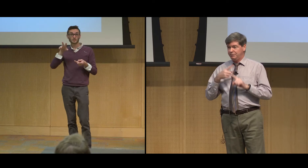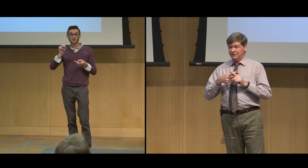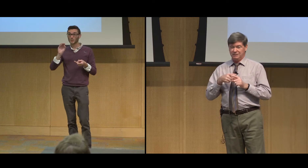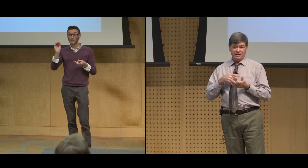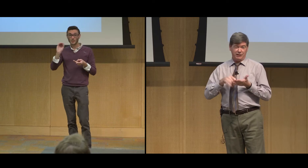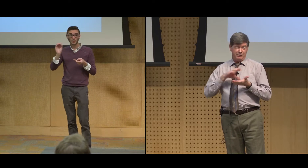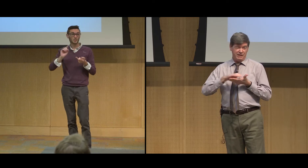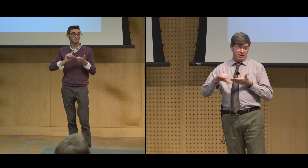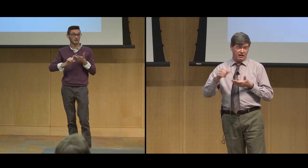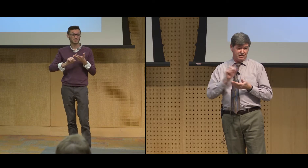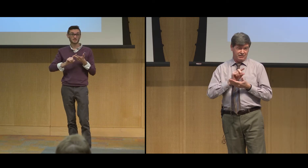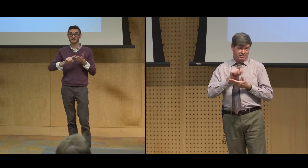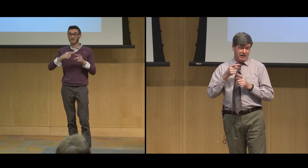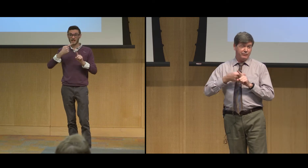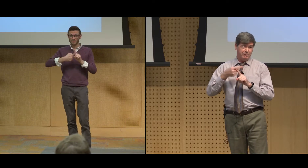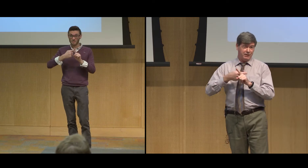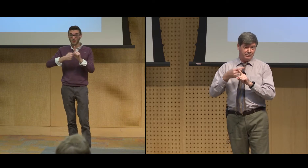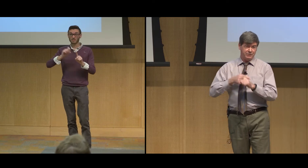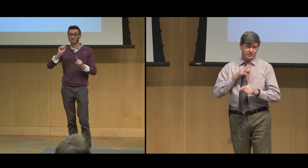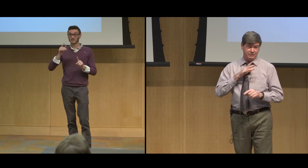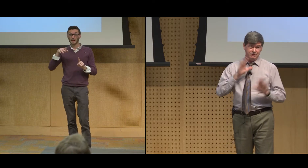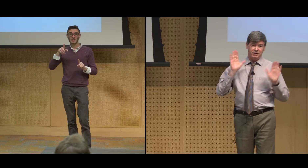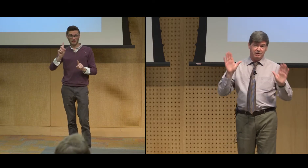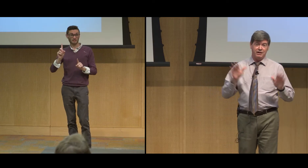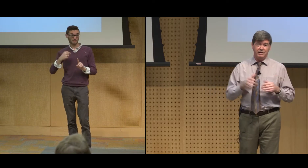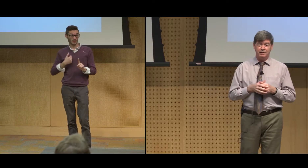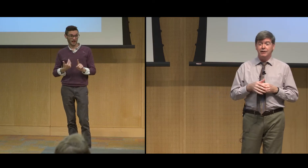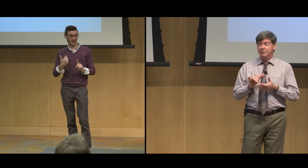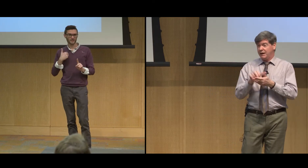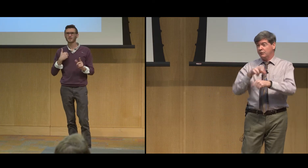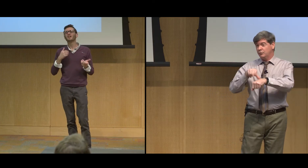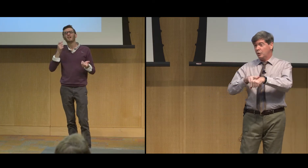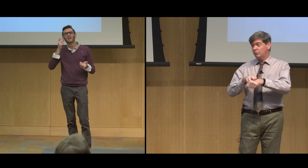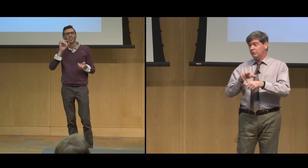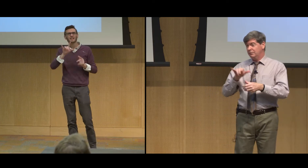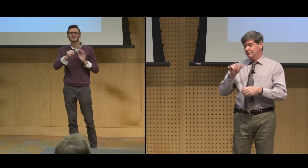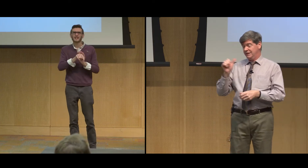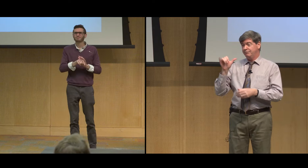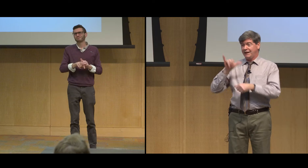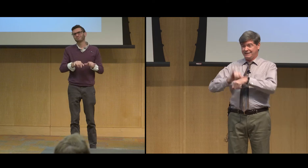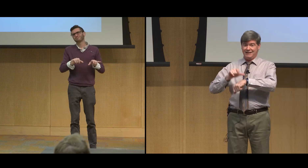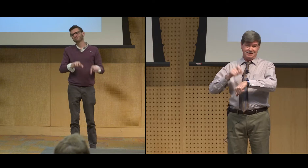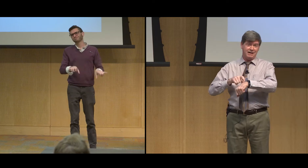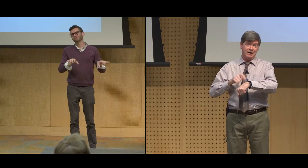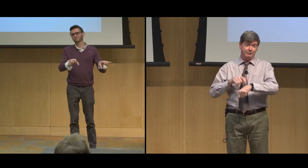plus, like, a paycheck every month, which was really great, but that was normal back at that time.